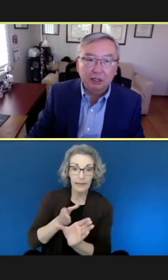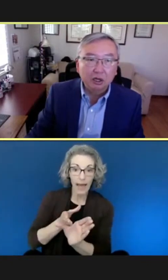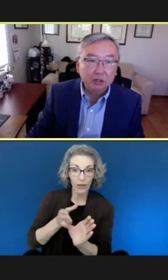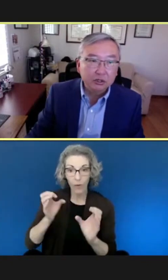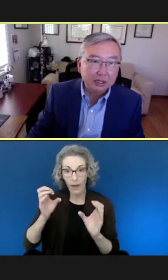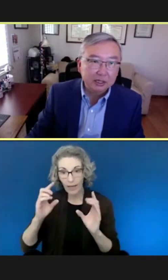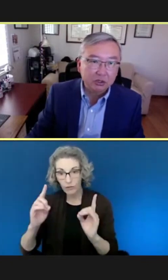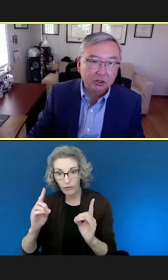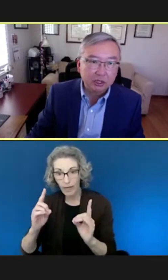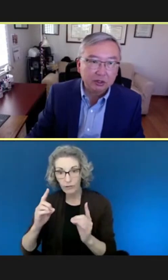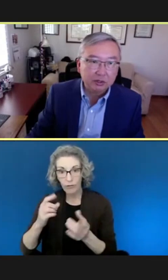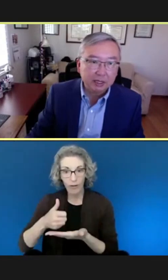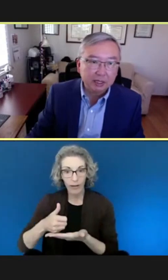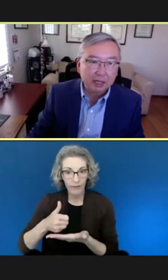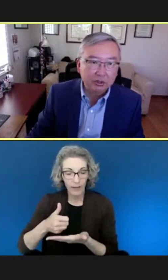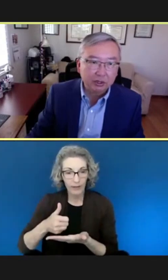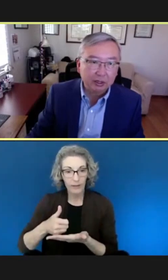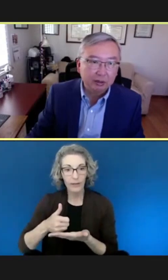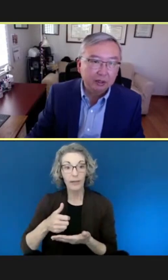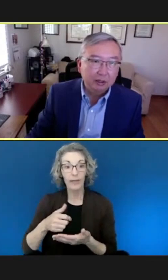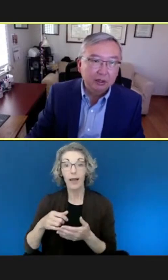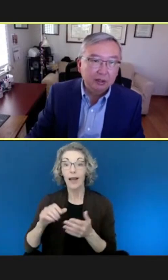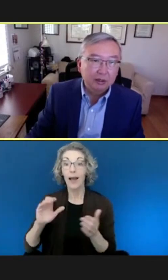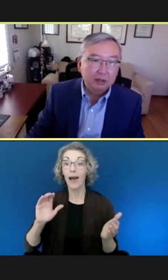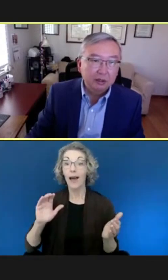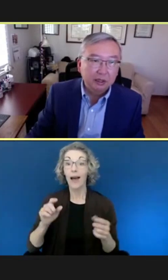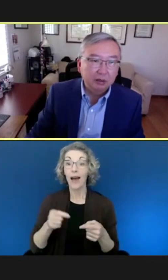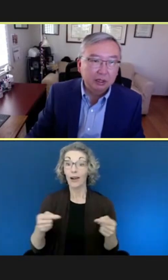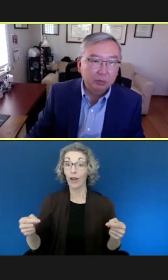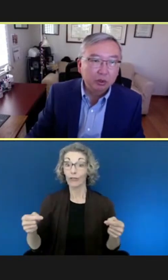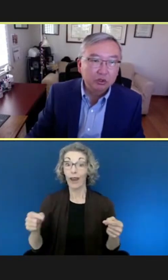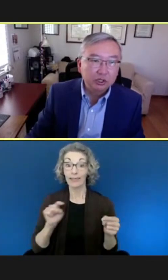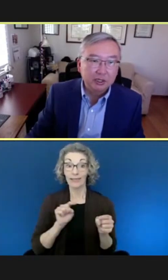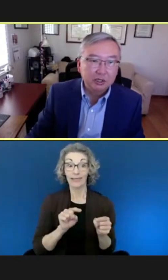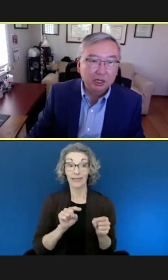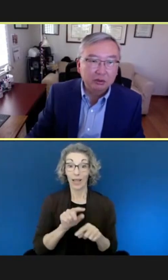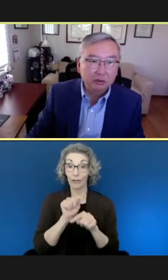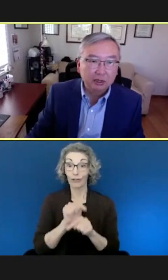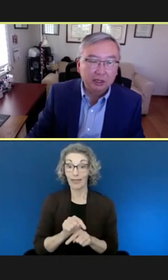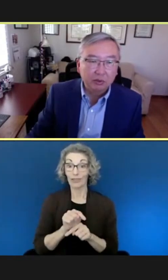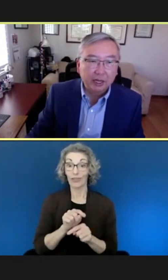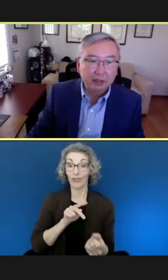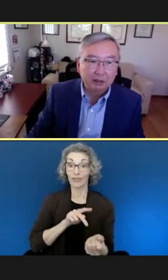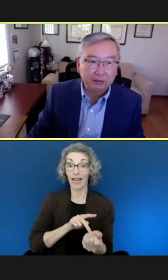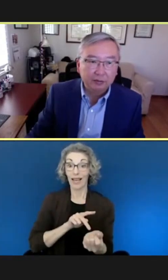In contrast, in traditional psychiatry, the approach is generally reactive,